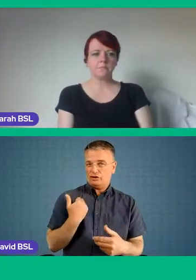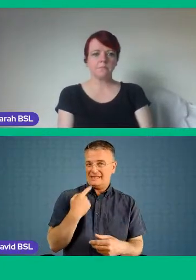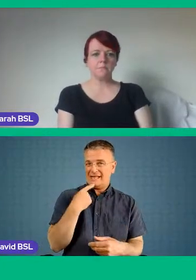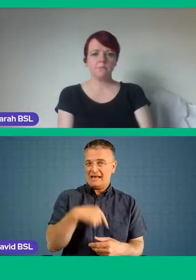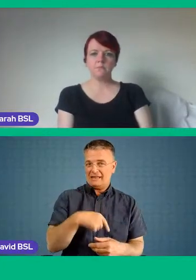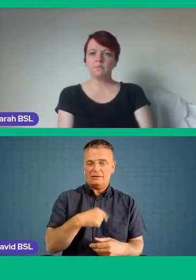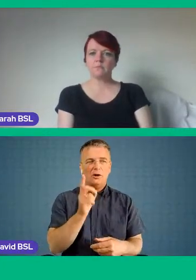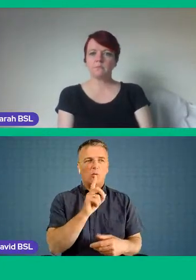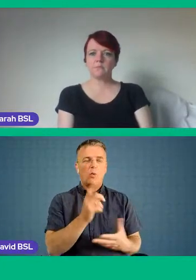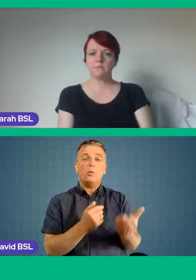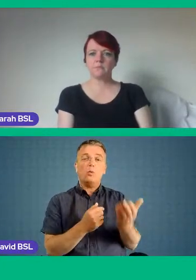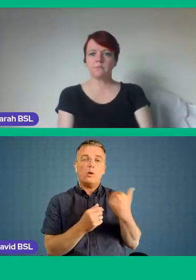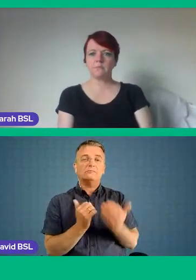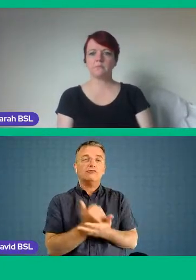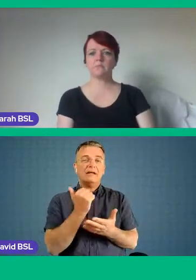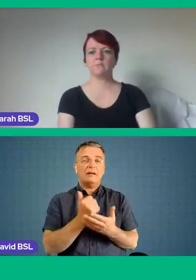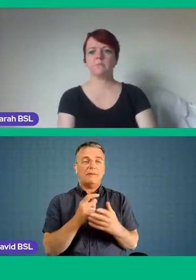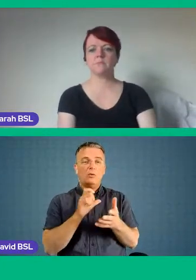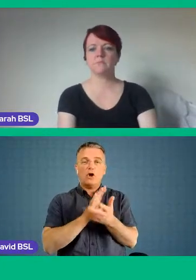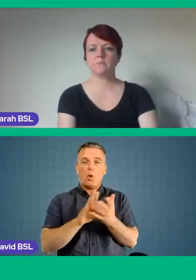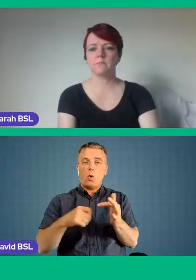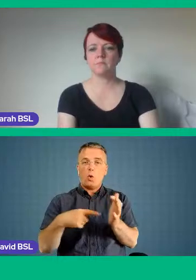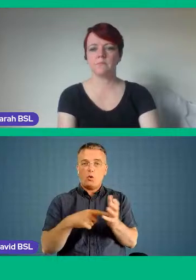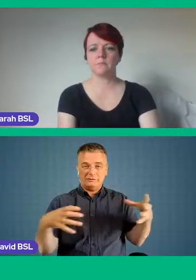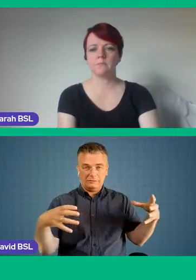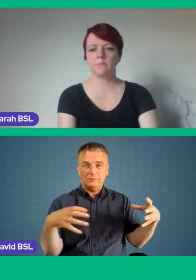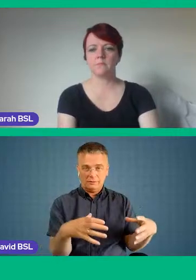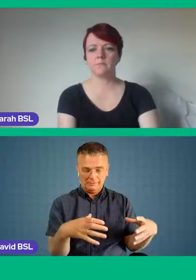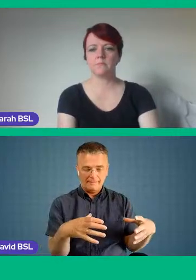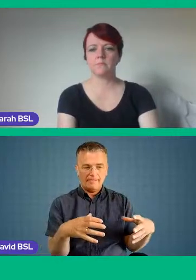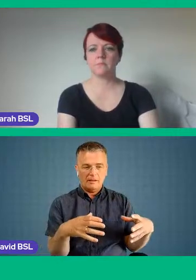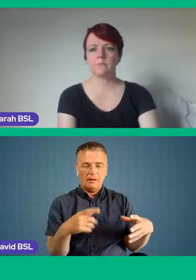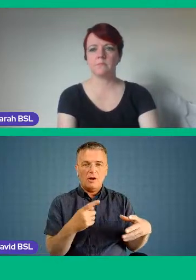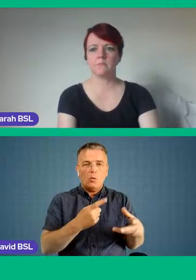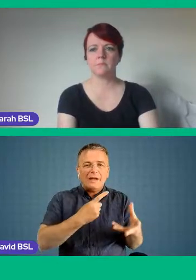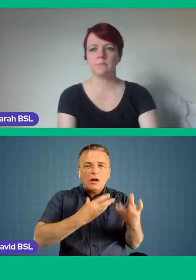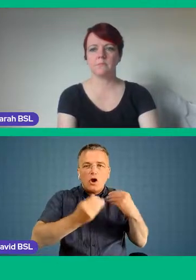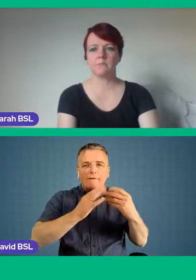was that we were learning from each other all the time and even though we weren't